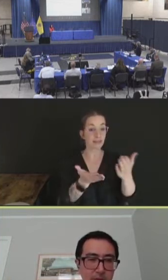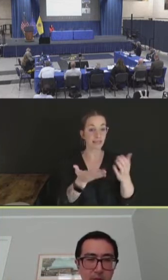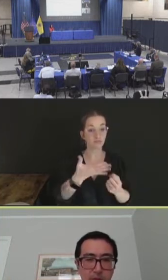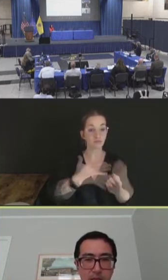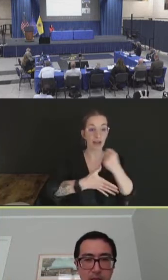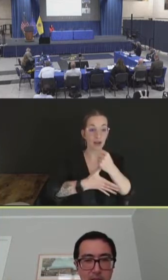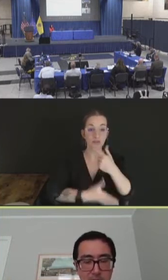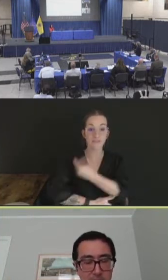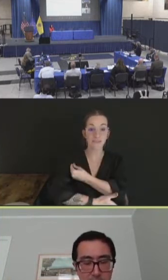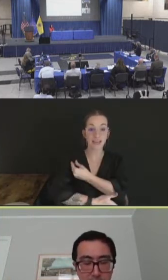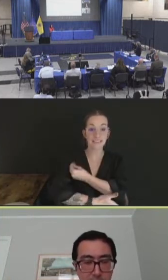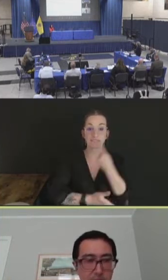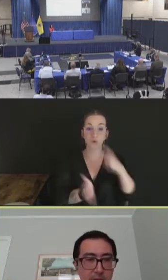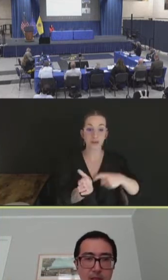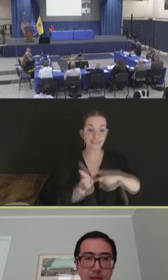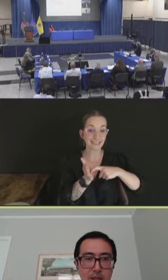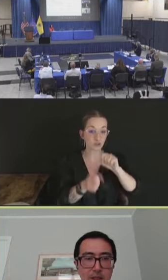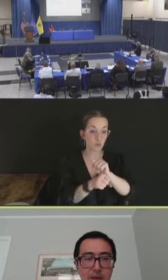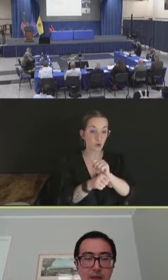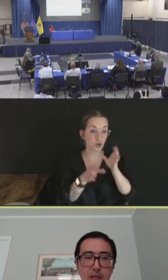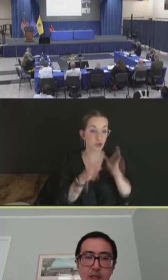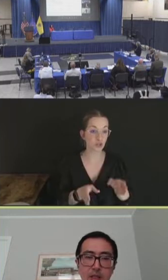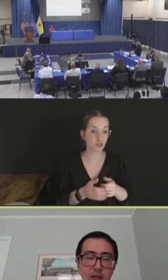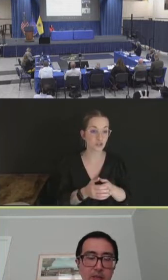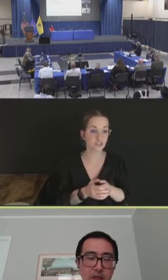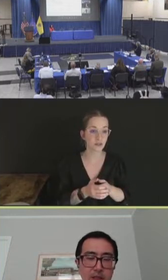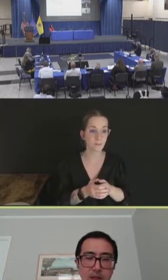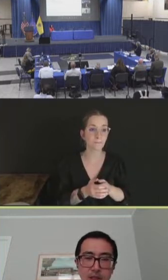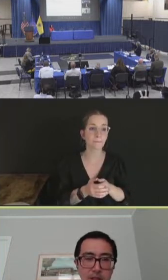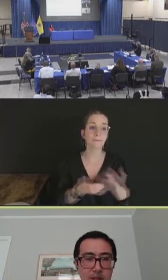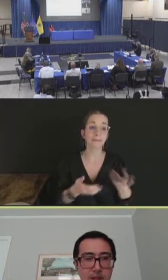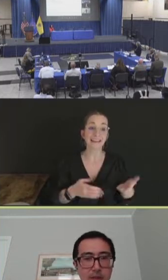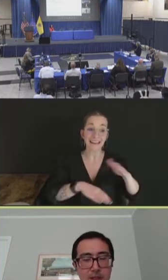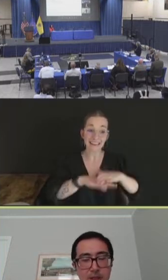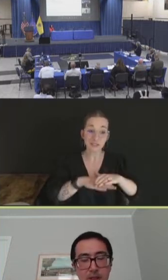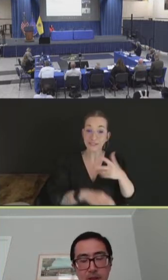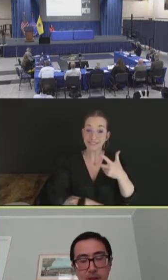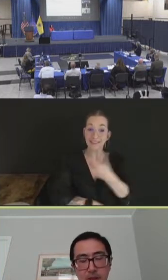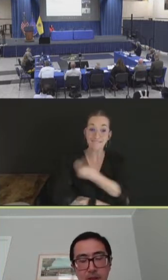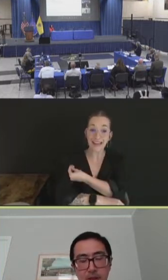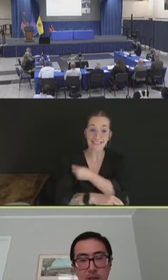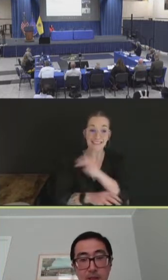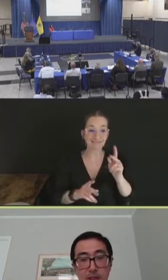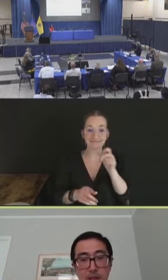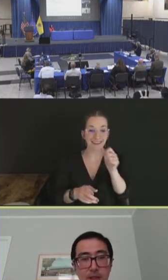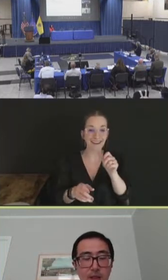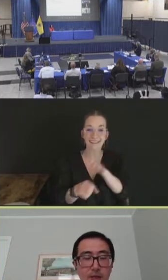as you all know, remains an issue in certain sectors. I mentioned the emergency sector,